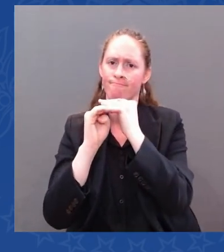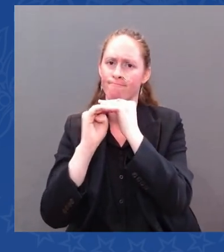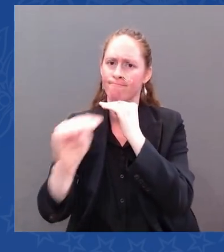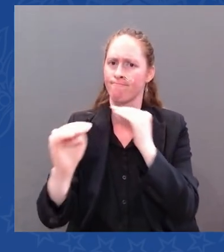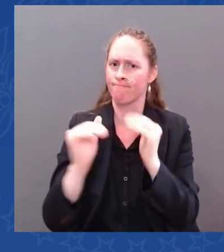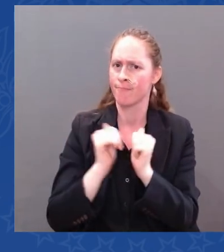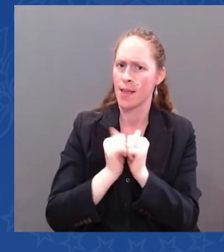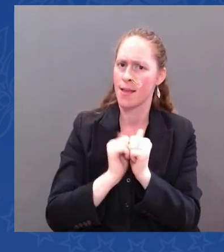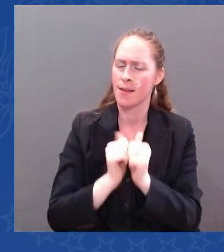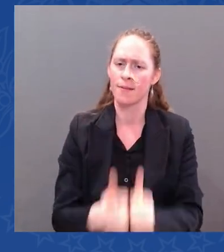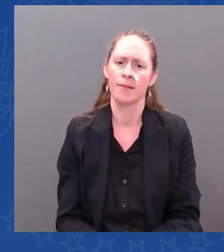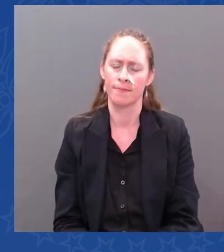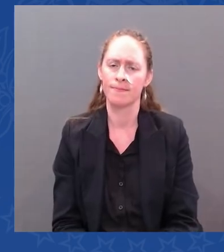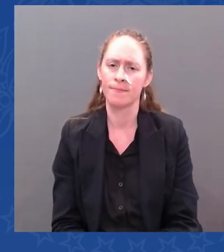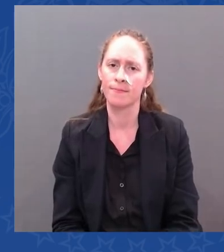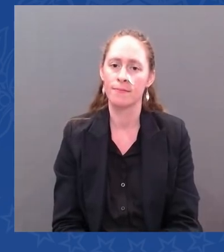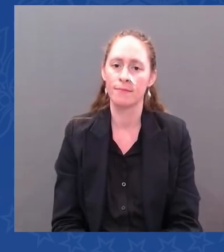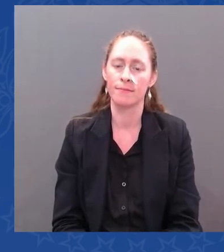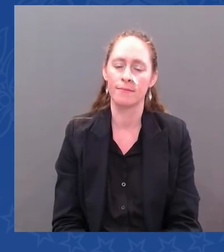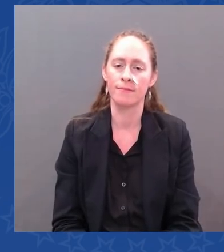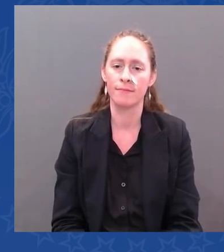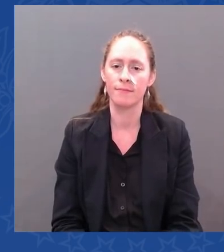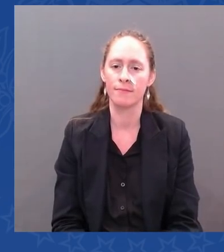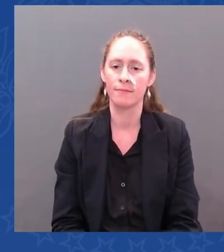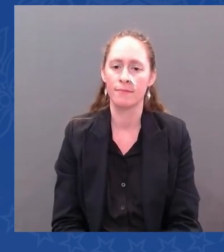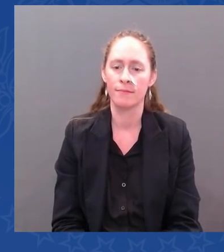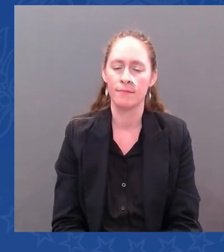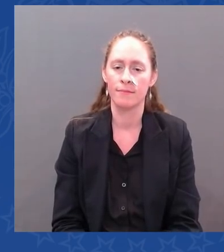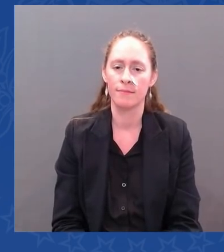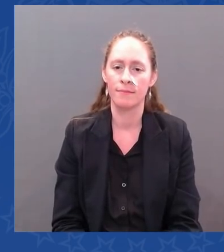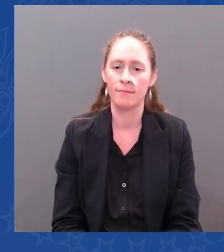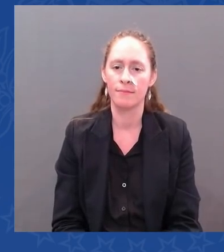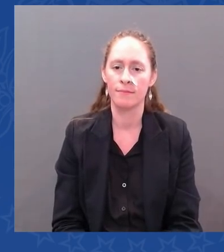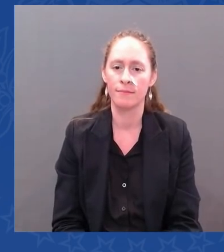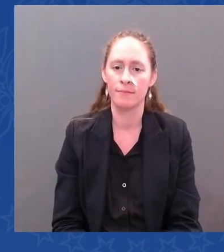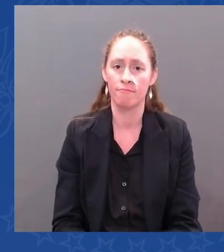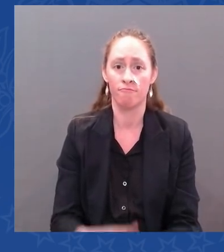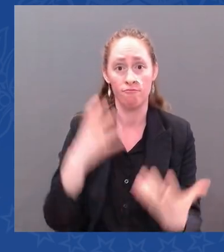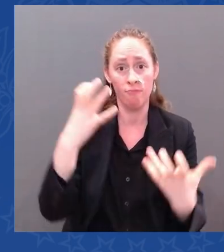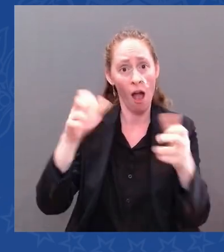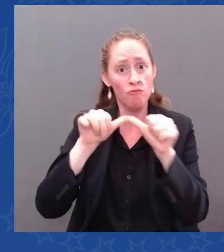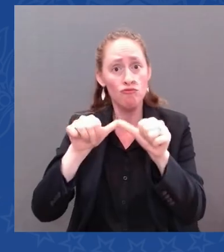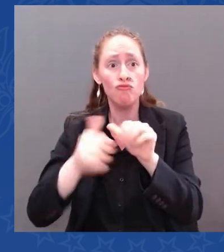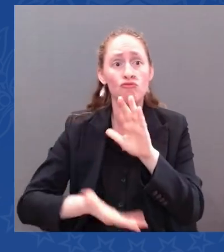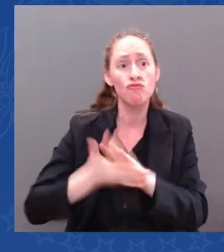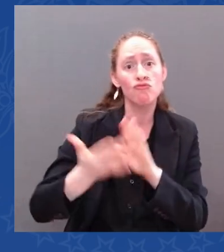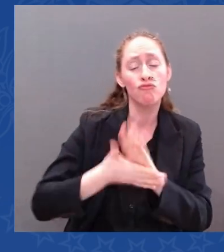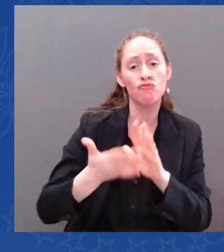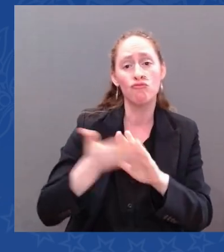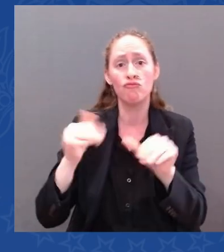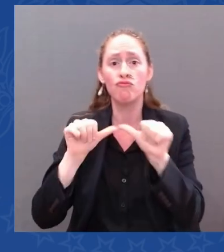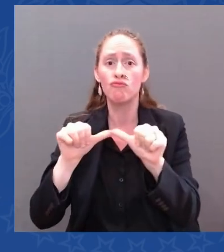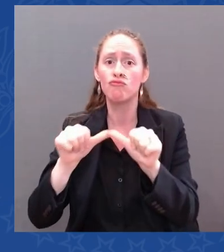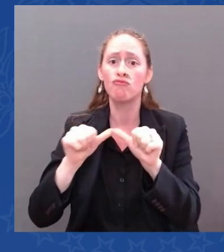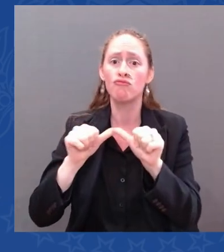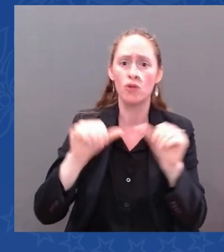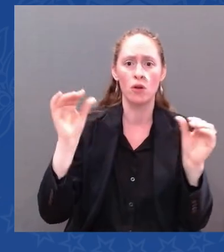is vital that you reaffirm that commitment, in my humble opinion. We can't afford to prioritize shareholders